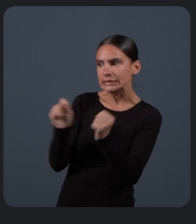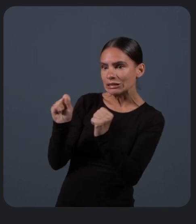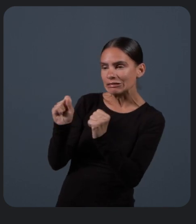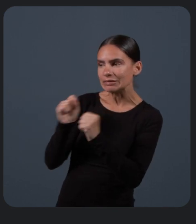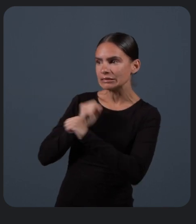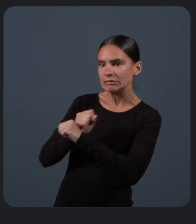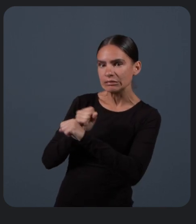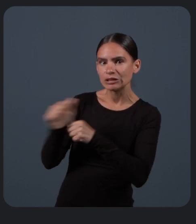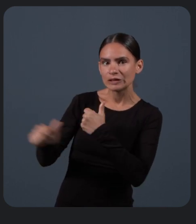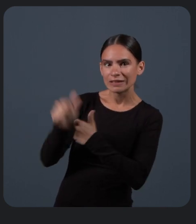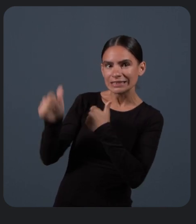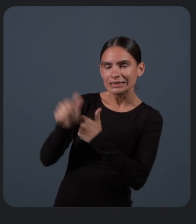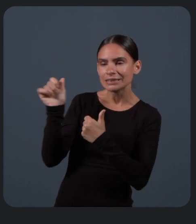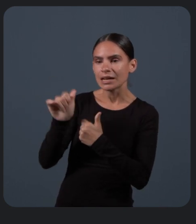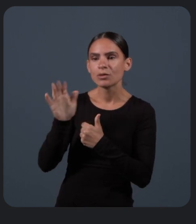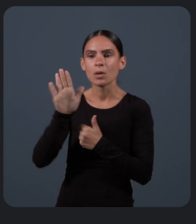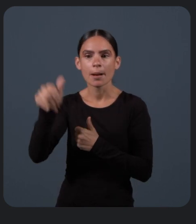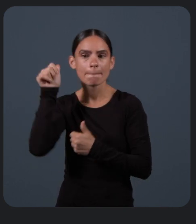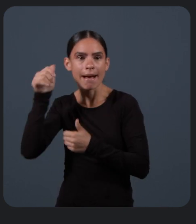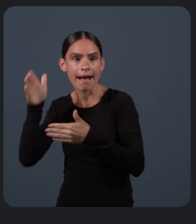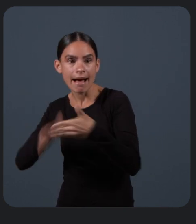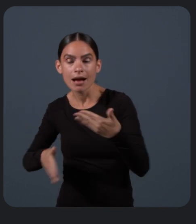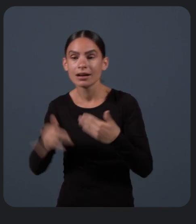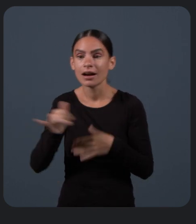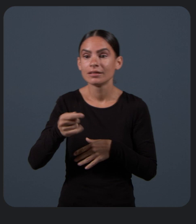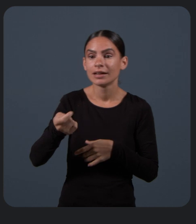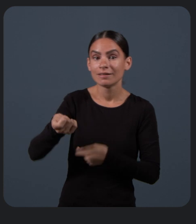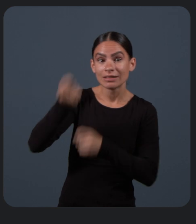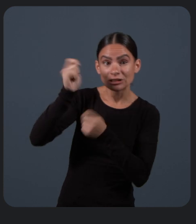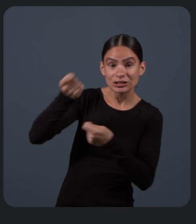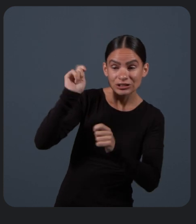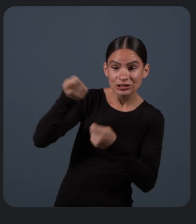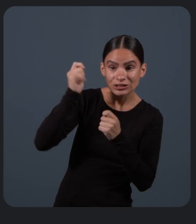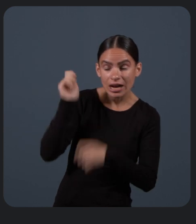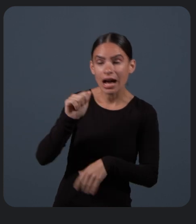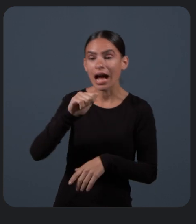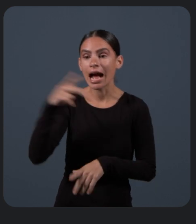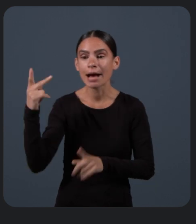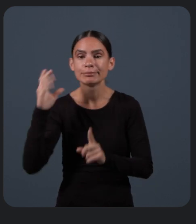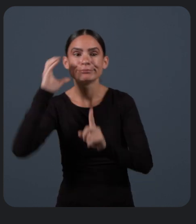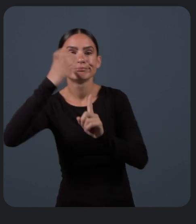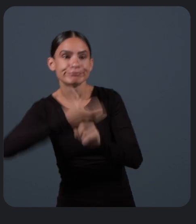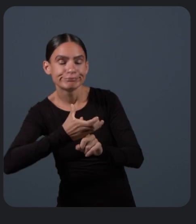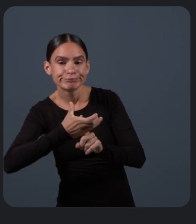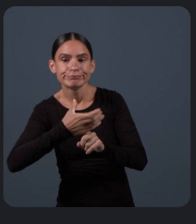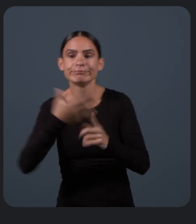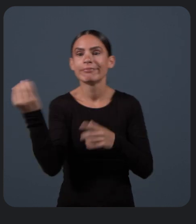to your backend, like phishing, app impersonation, or data theft.